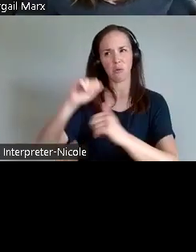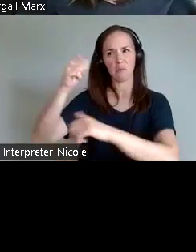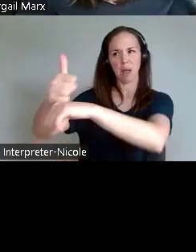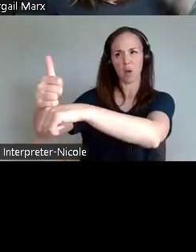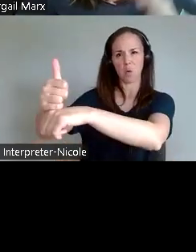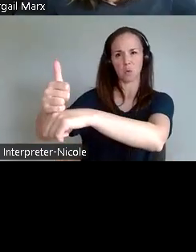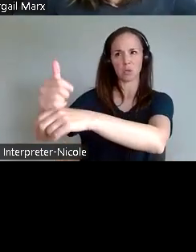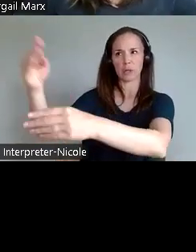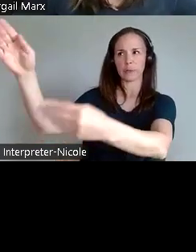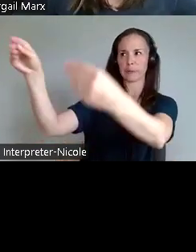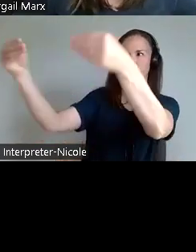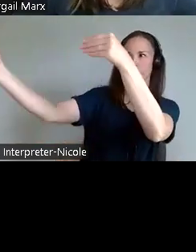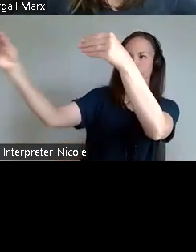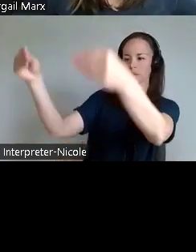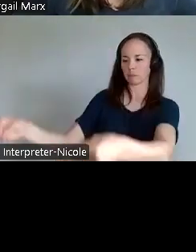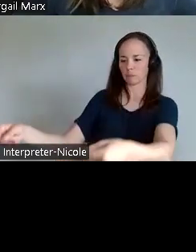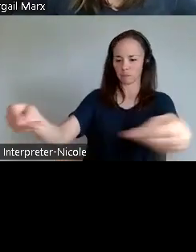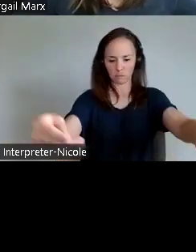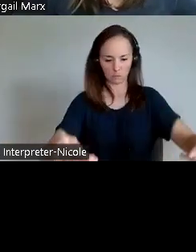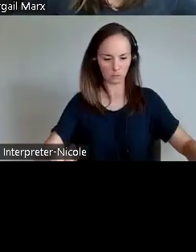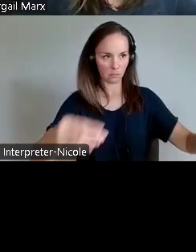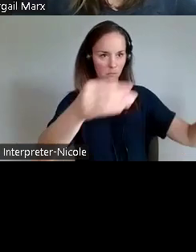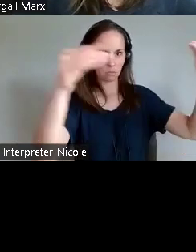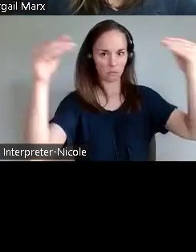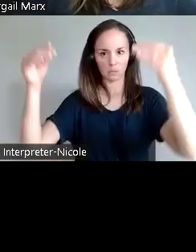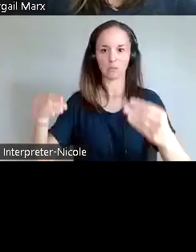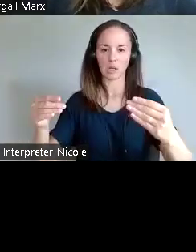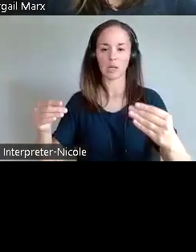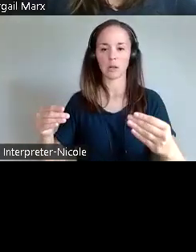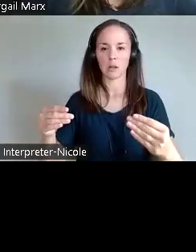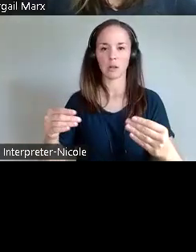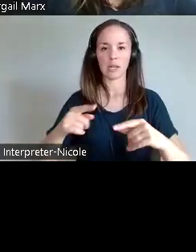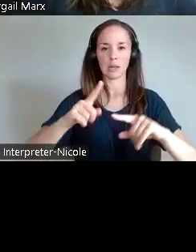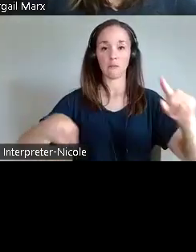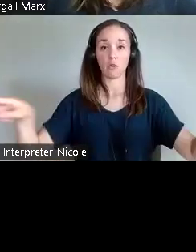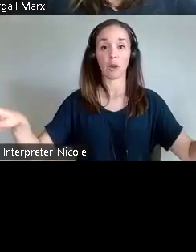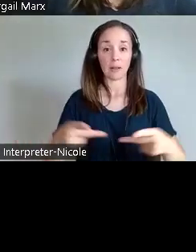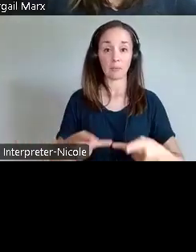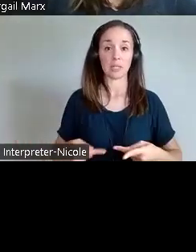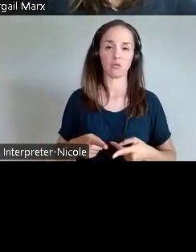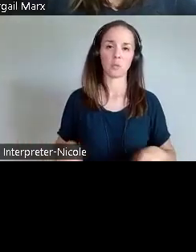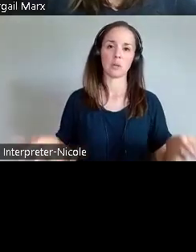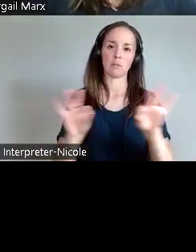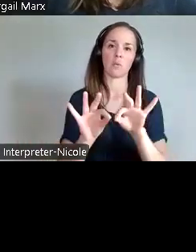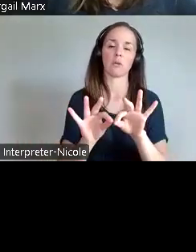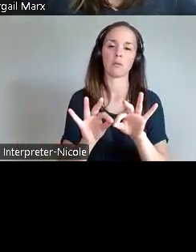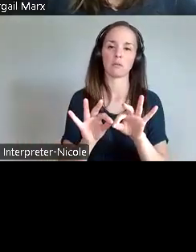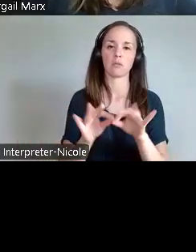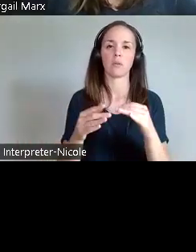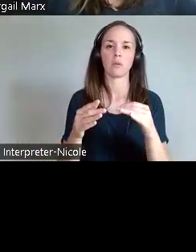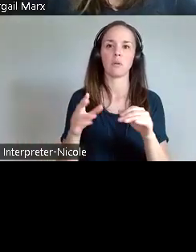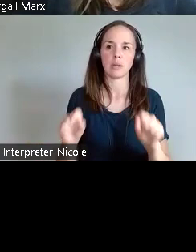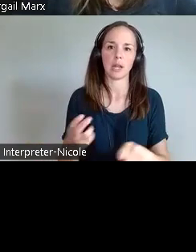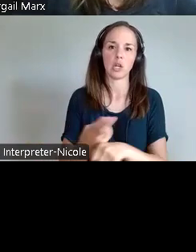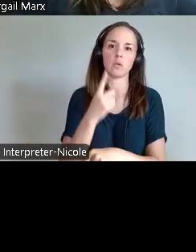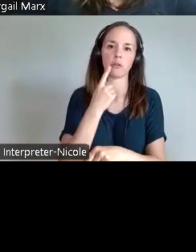the device across those positions is really important for them to have access at all times.